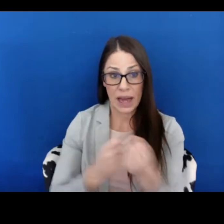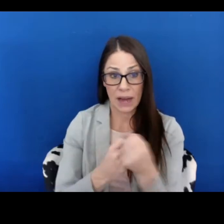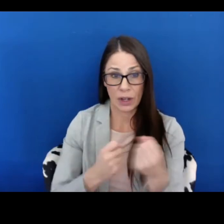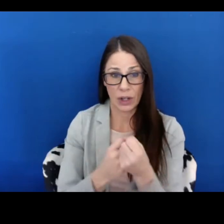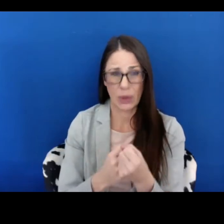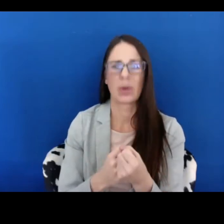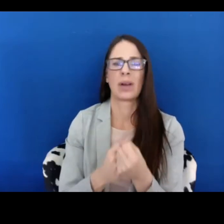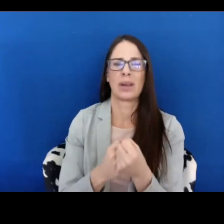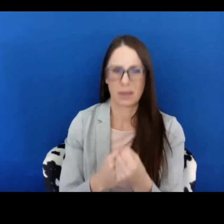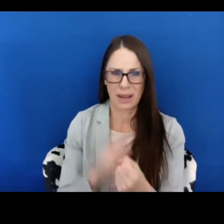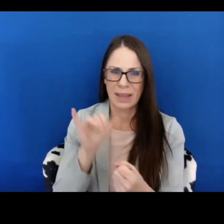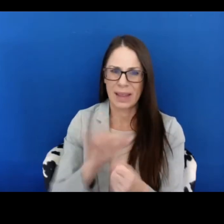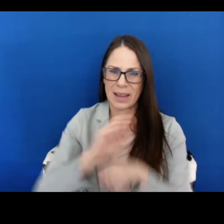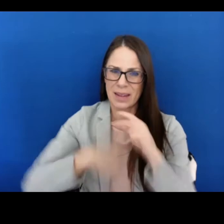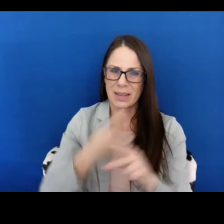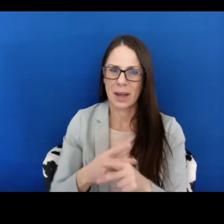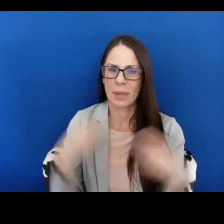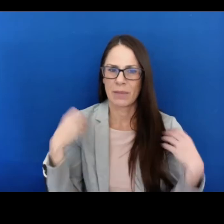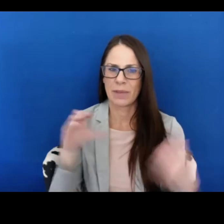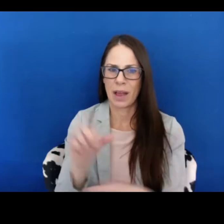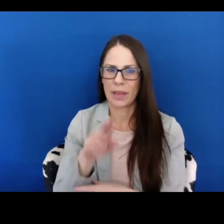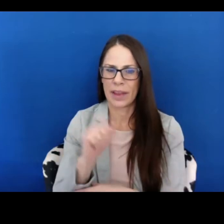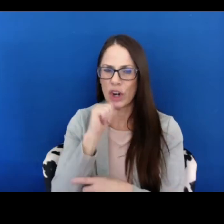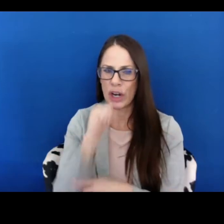healthcare and justice. 15:20:00 Justice and health care should encompass